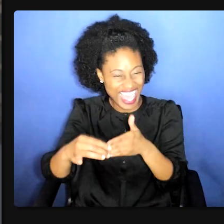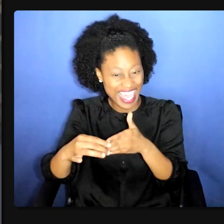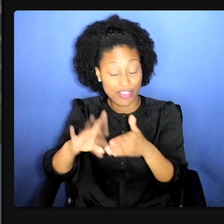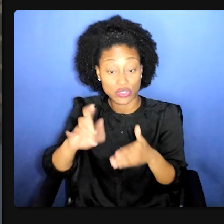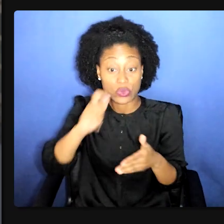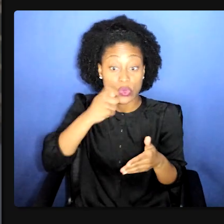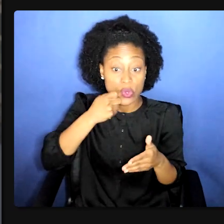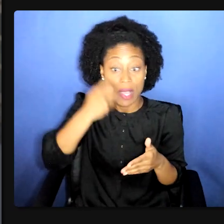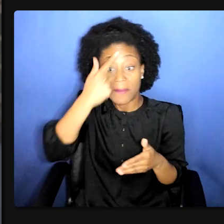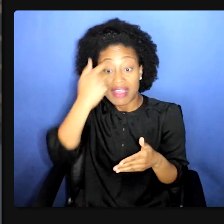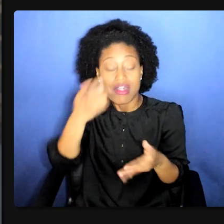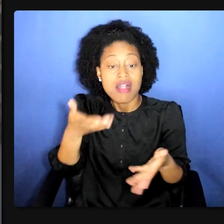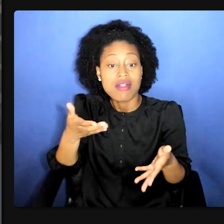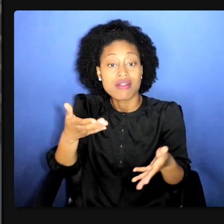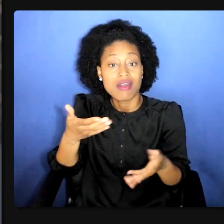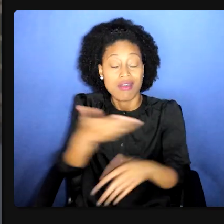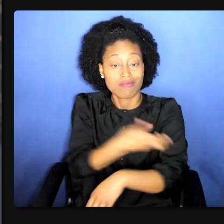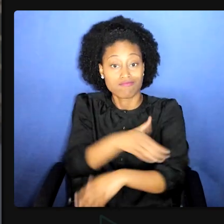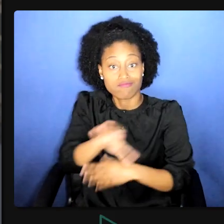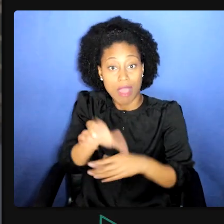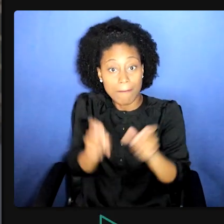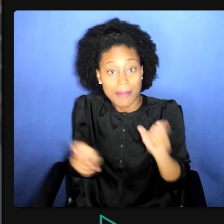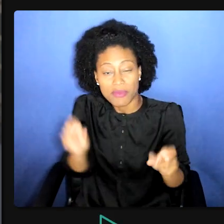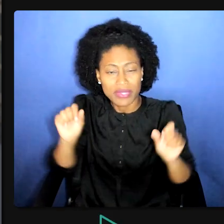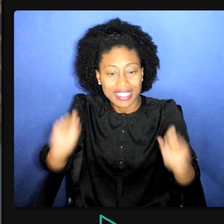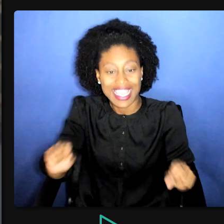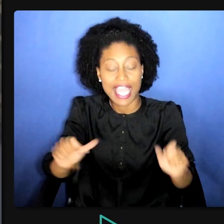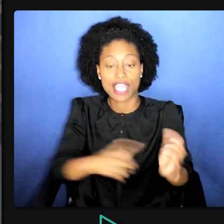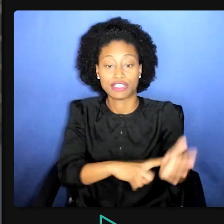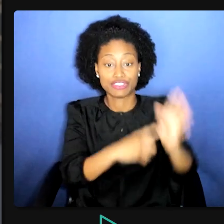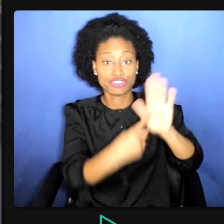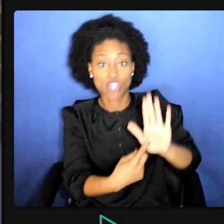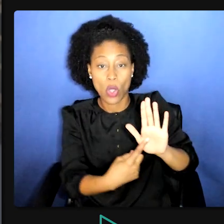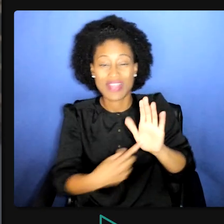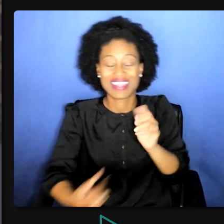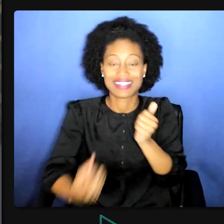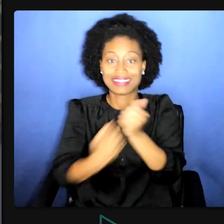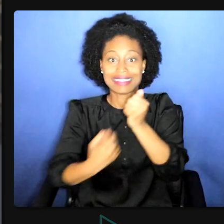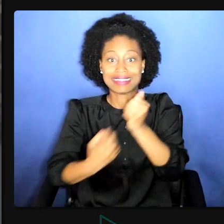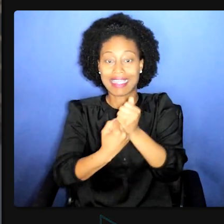which is really cool because it allows people to um be shown these like assistive holograms in